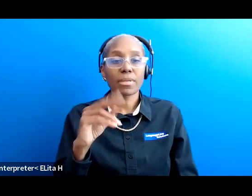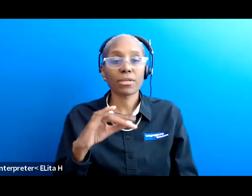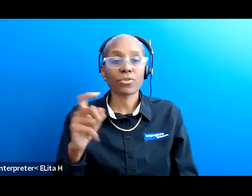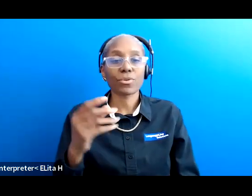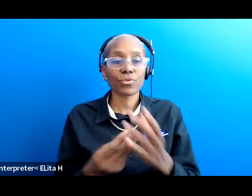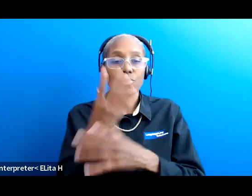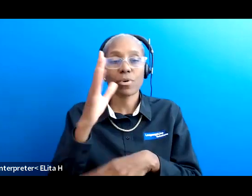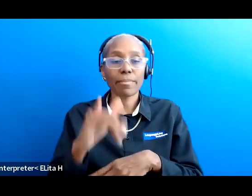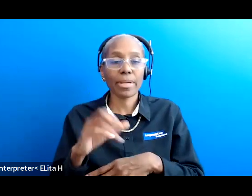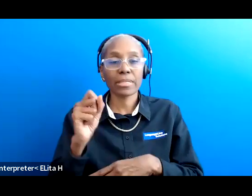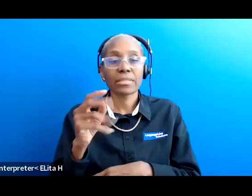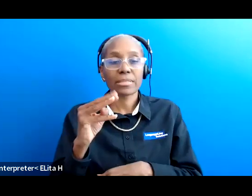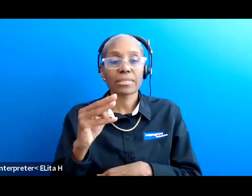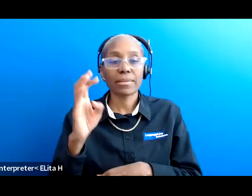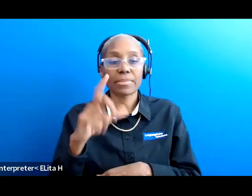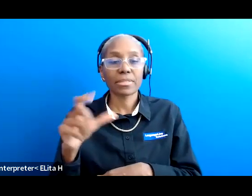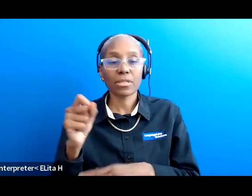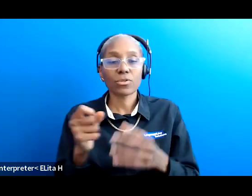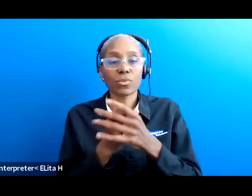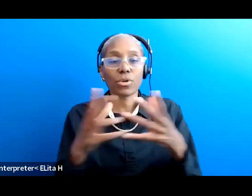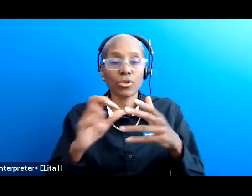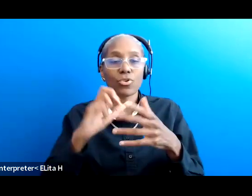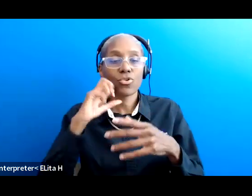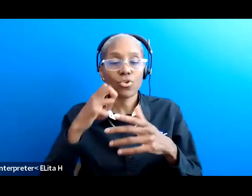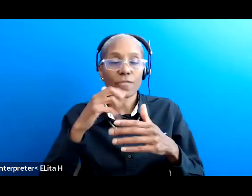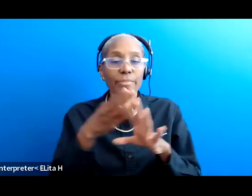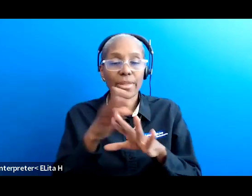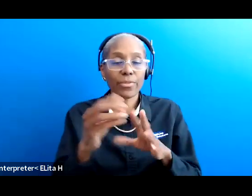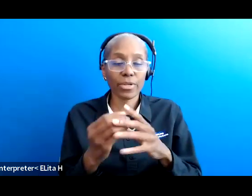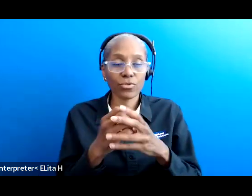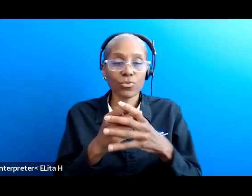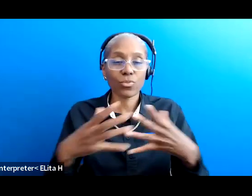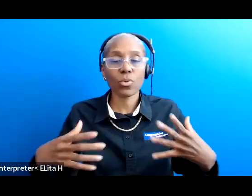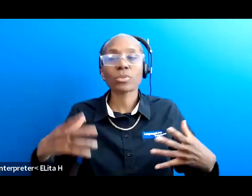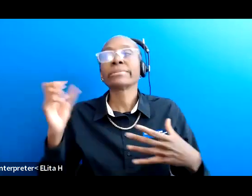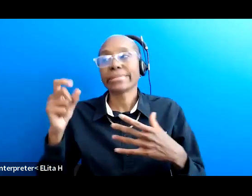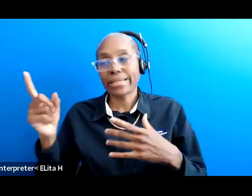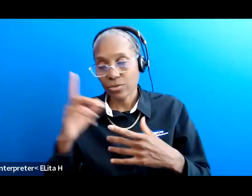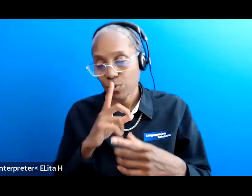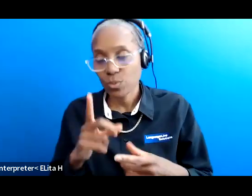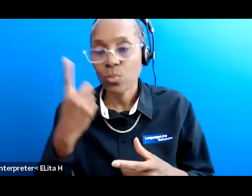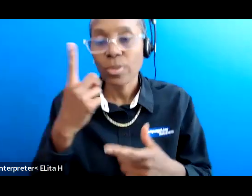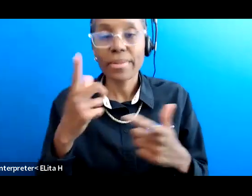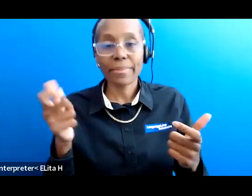at SCI were nerve pathways regrow. Yes, that is true. That was one of the biggest things, that was the biggest